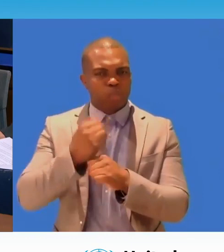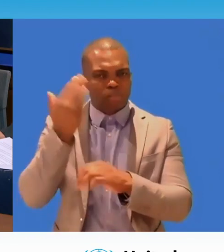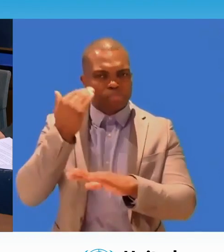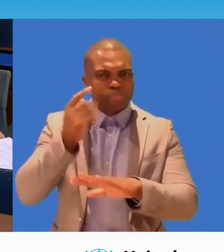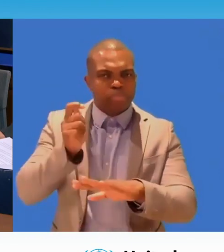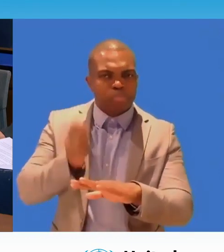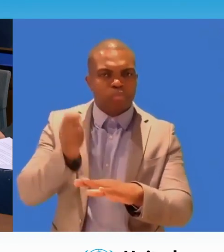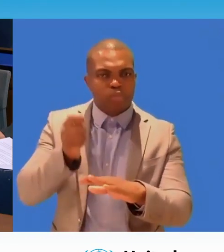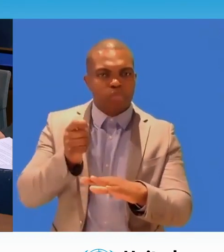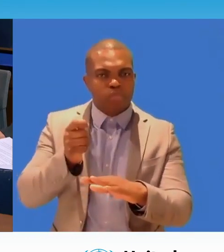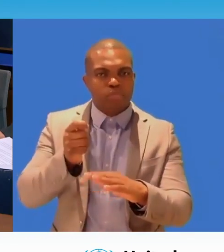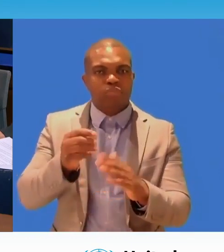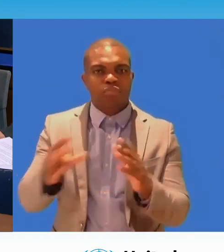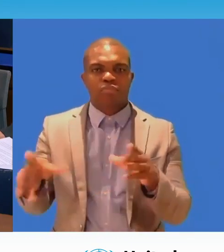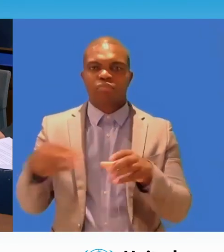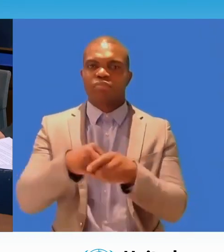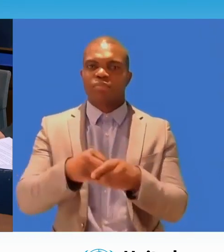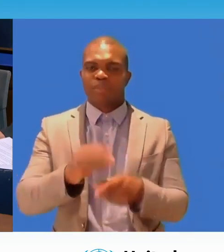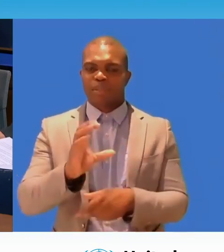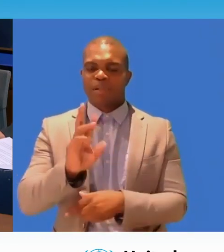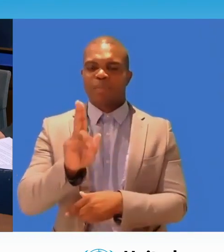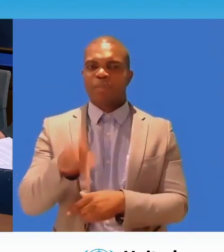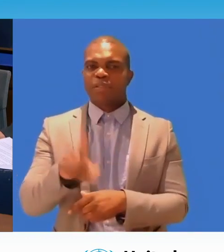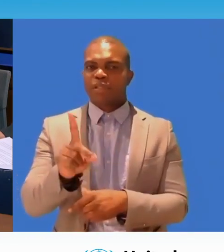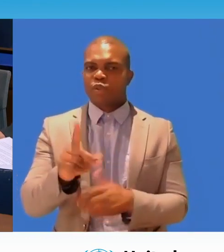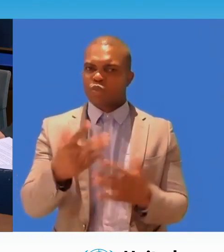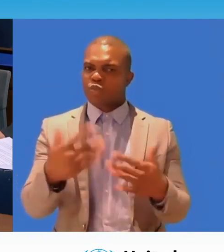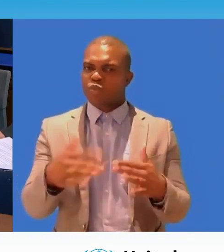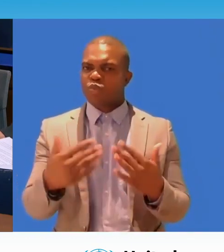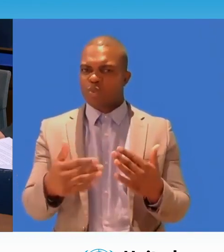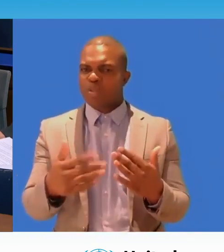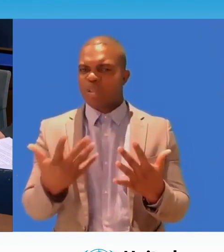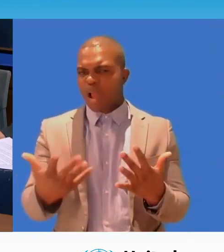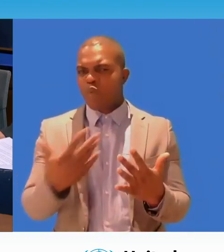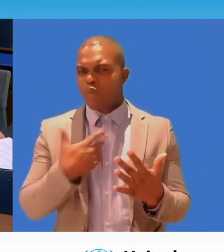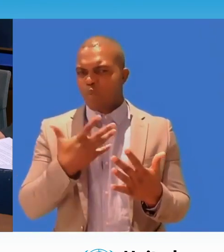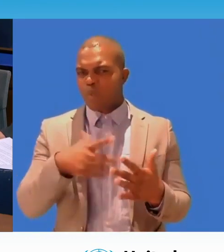support extended to him and reaffirm Japan's commitment to the further implementation of